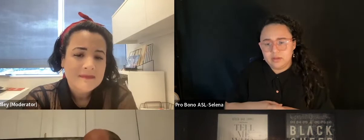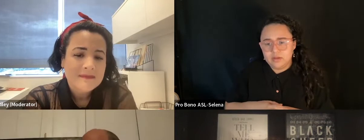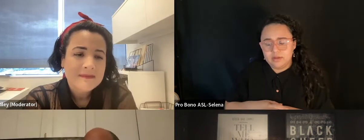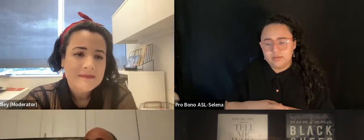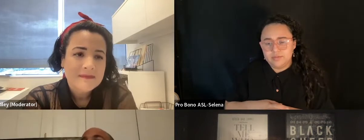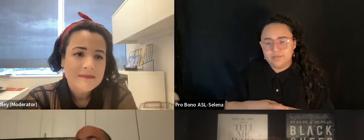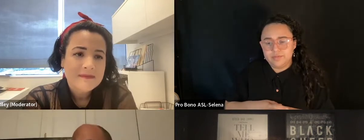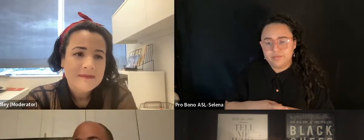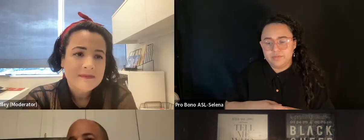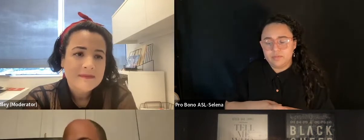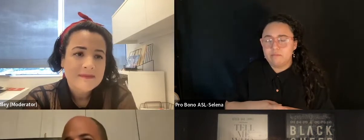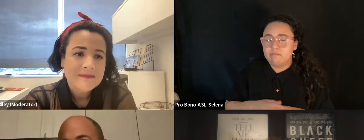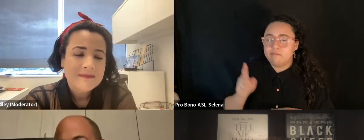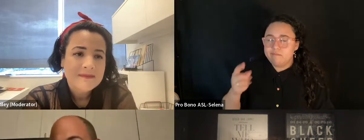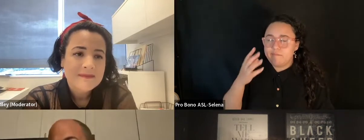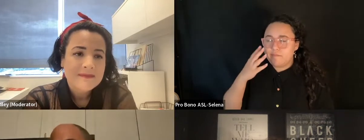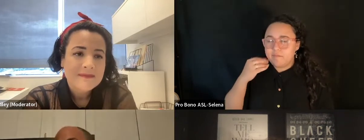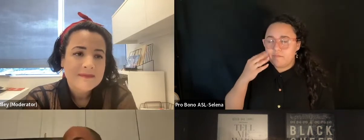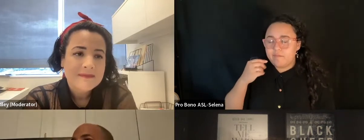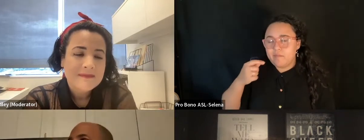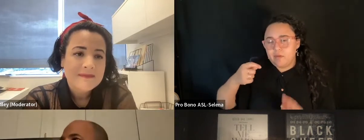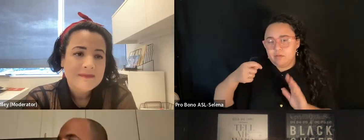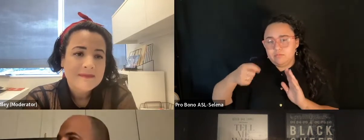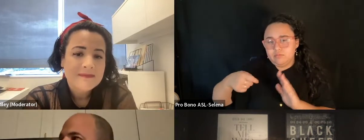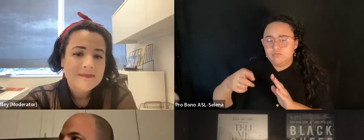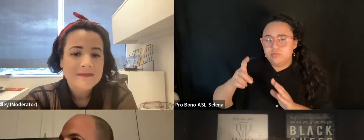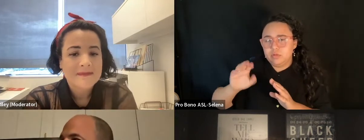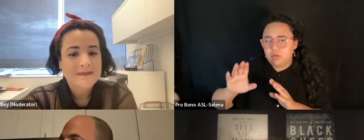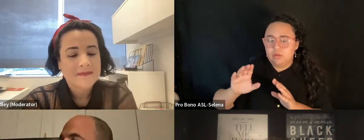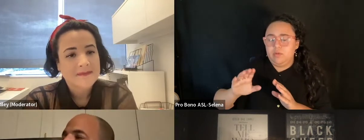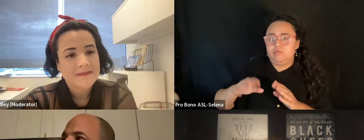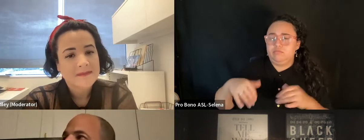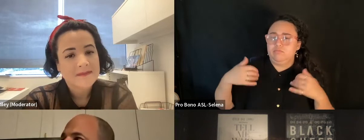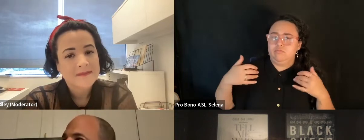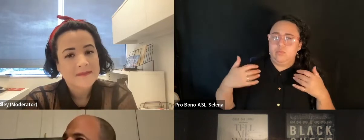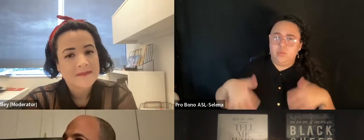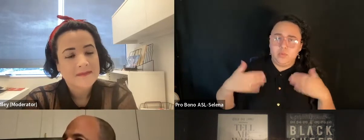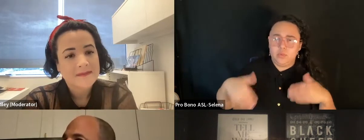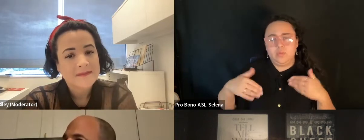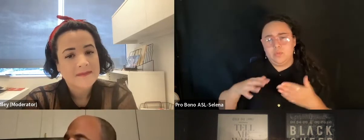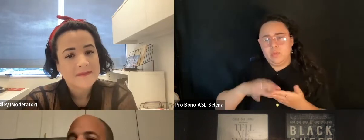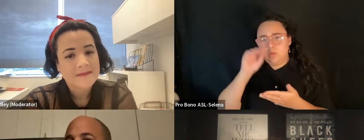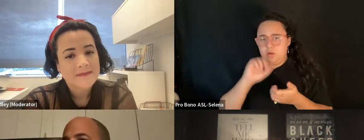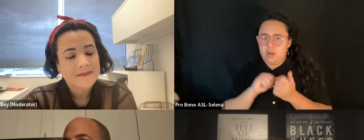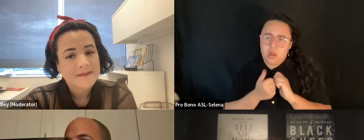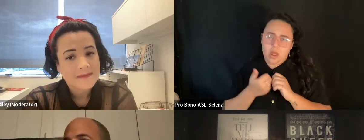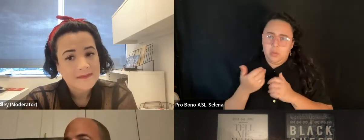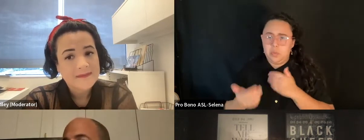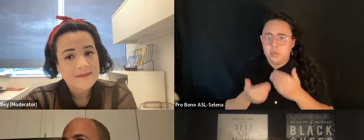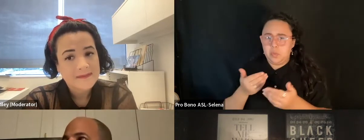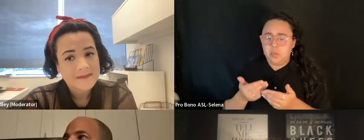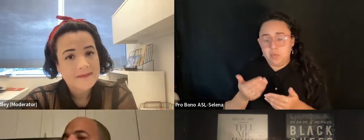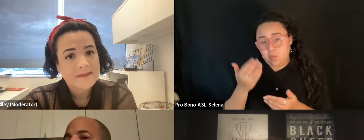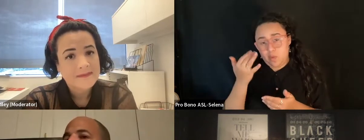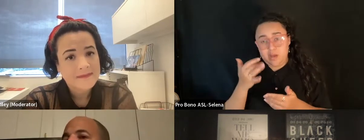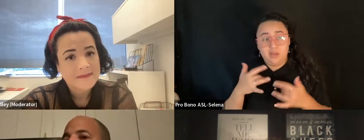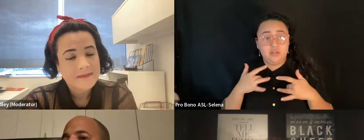Partly because you sort of go in not quite knowing what the filmmaking language you're going to